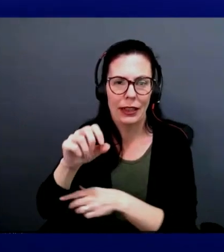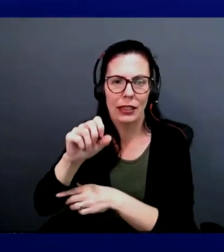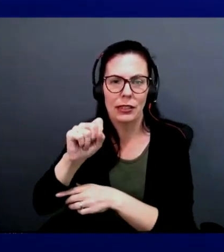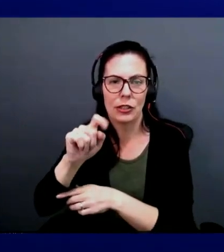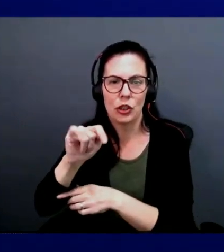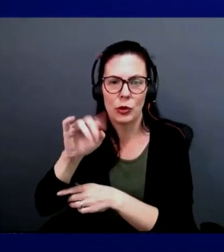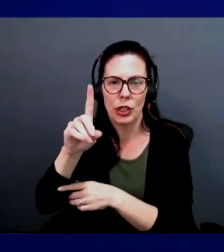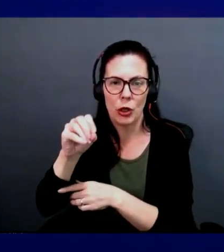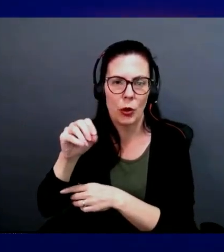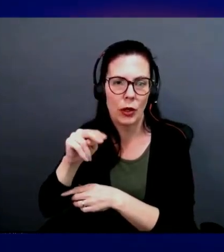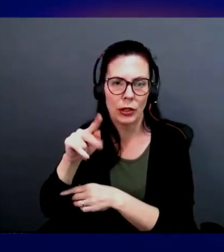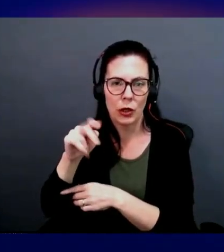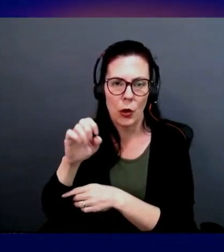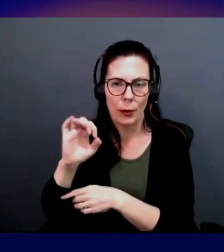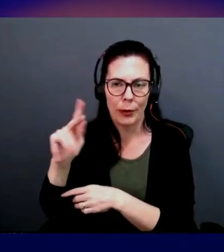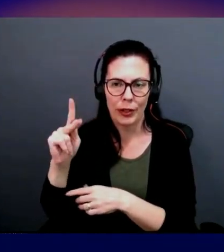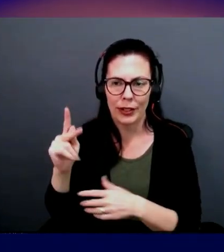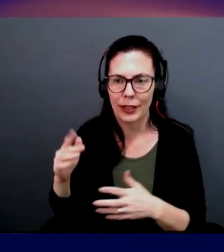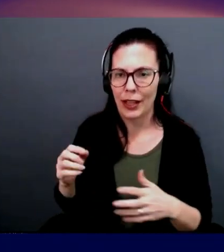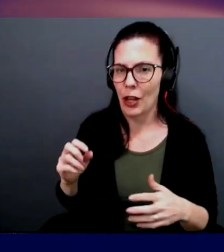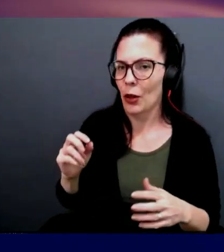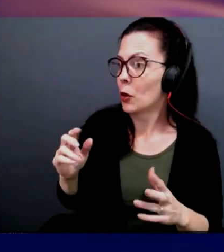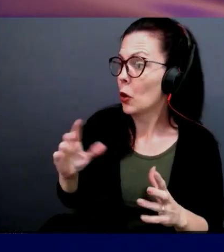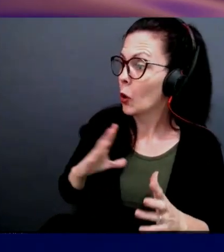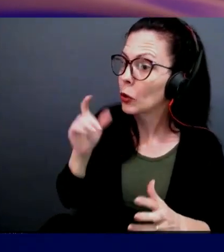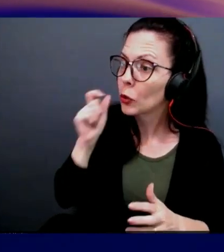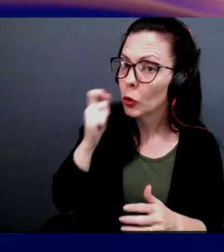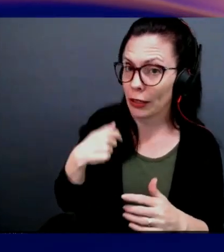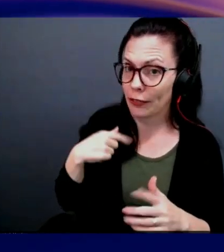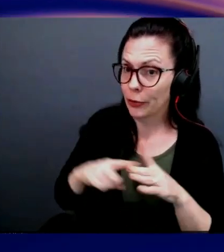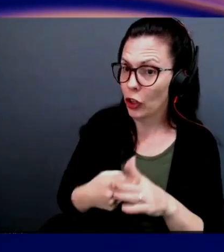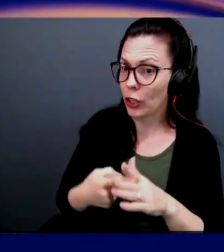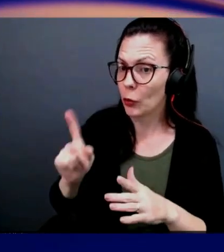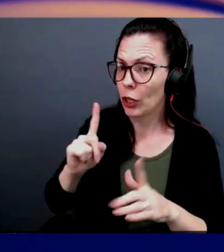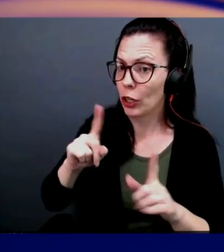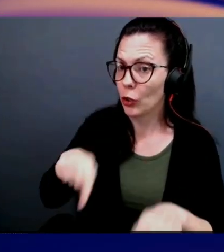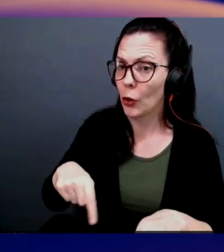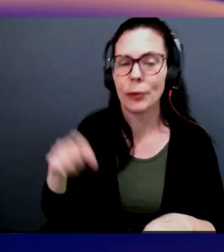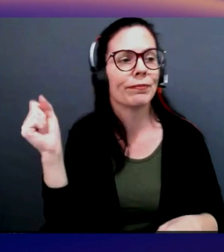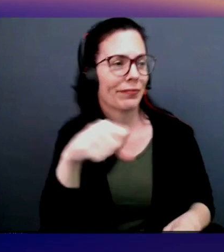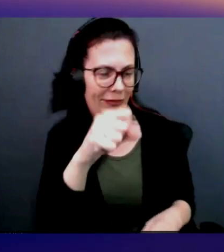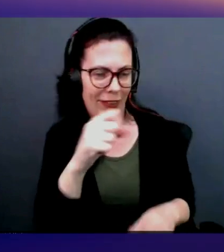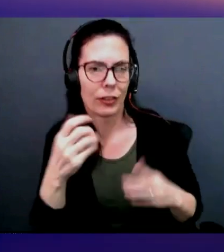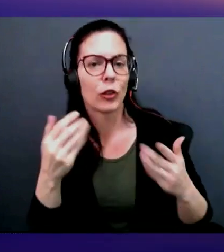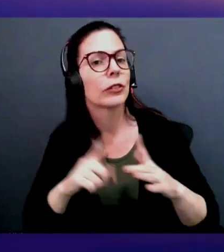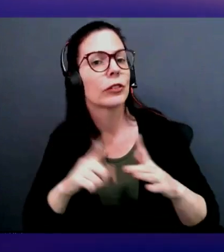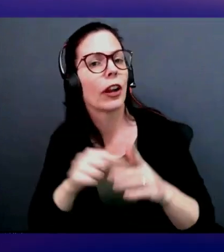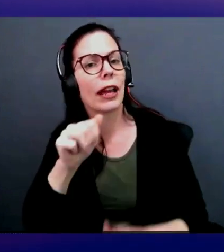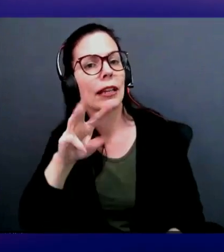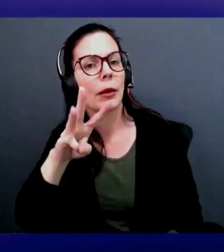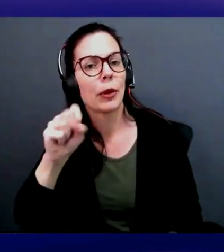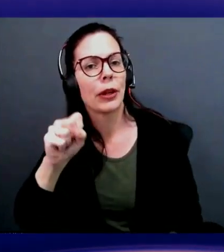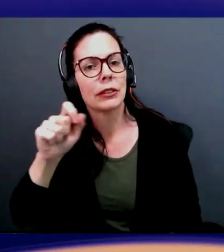And getting started, where should I go? Just- - And for getting started, just aws.amazon.com/glue.